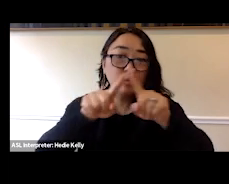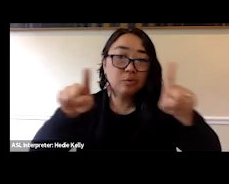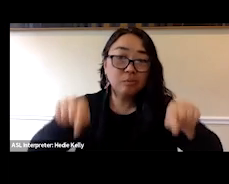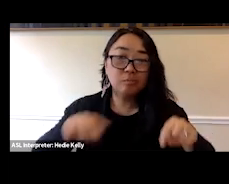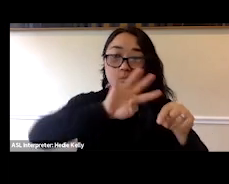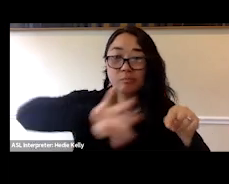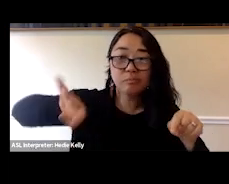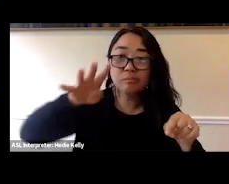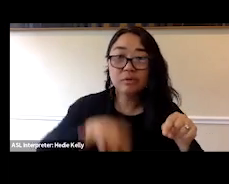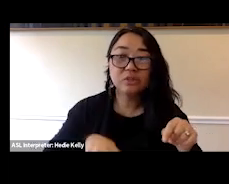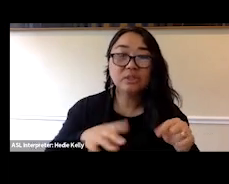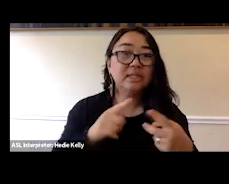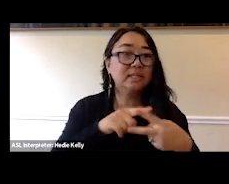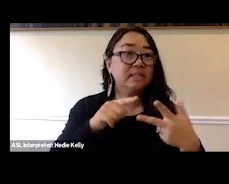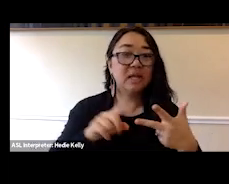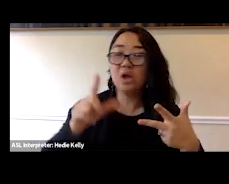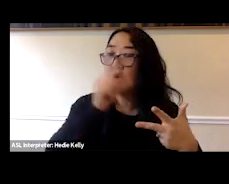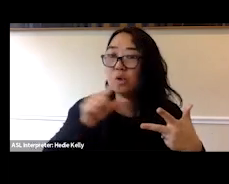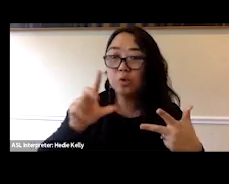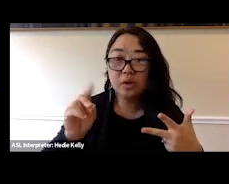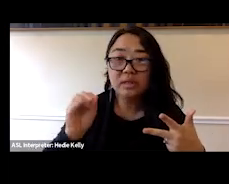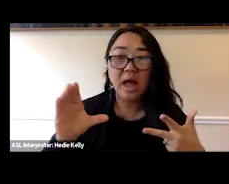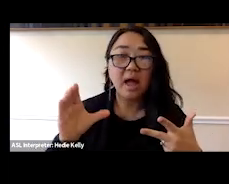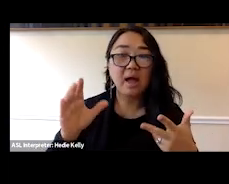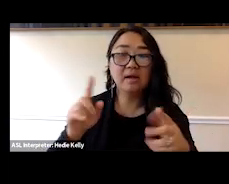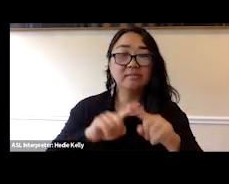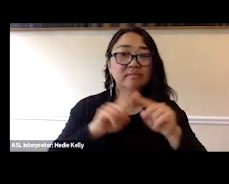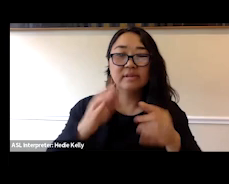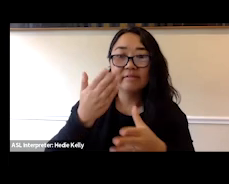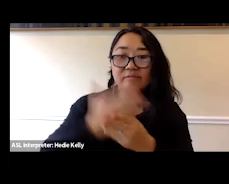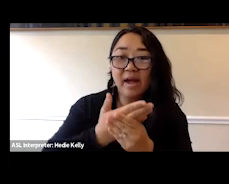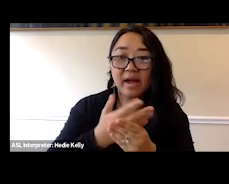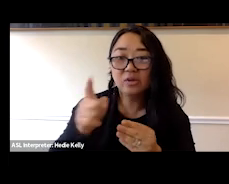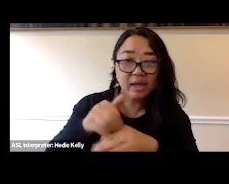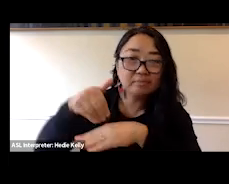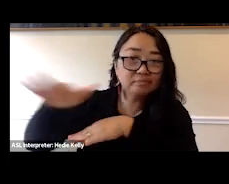all different kinds of files you may deliver electronically. It of course includes PDFs,